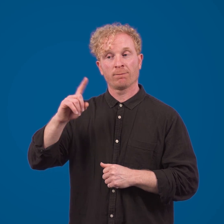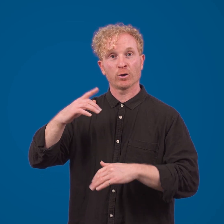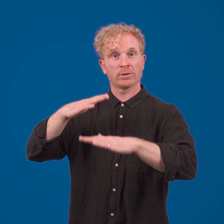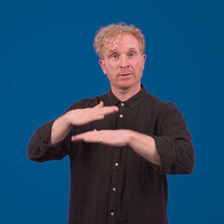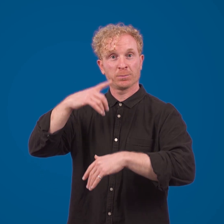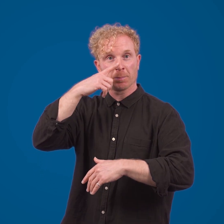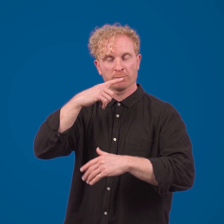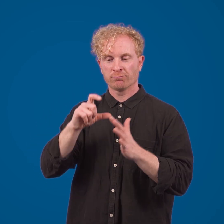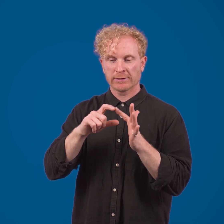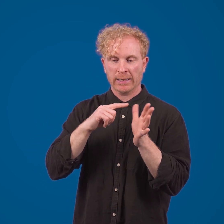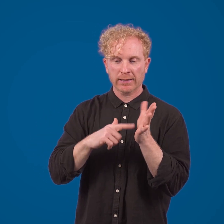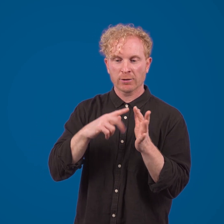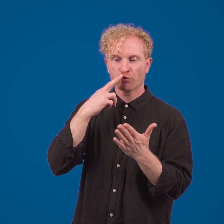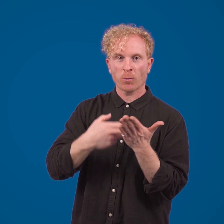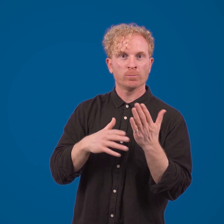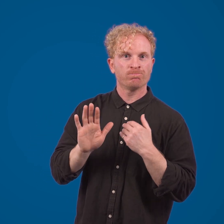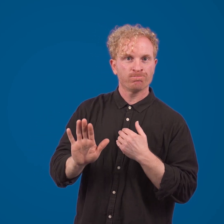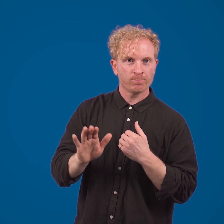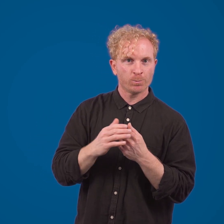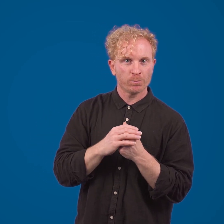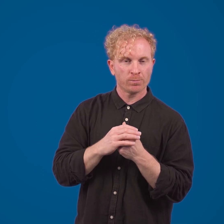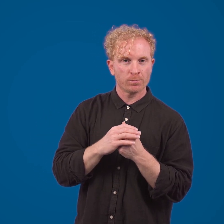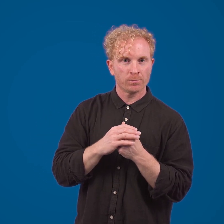Data and reporting on First Nations people